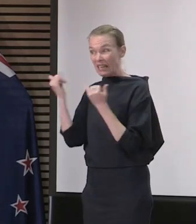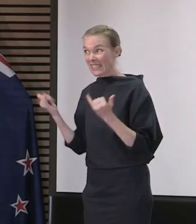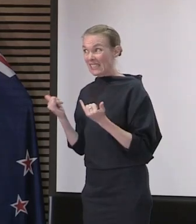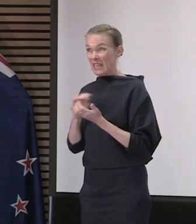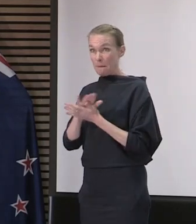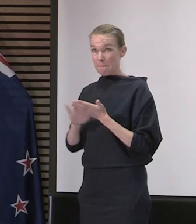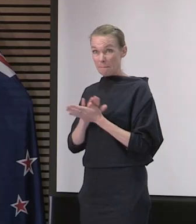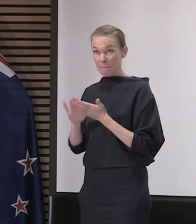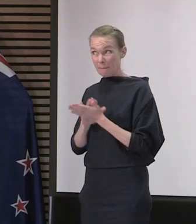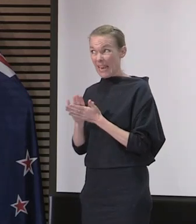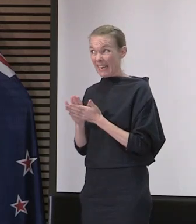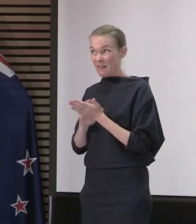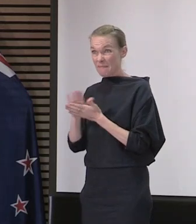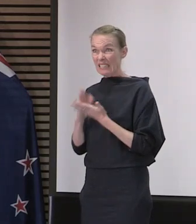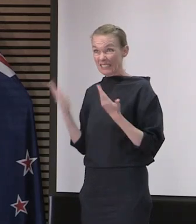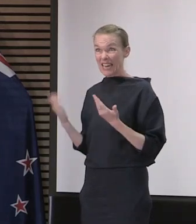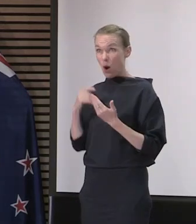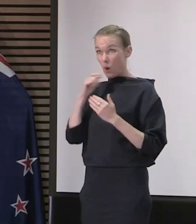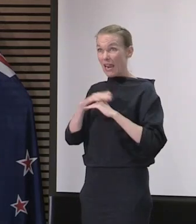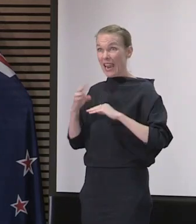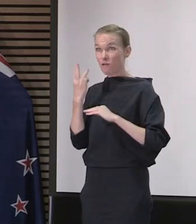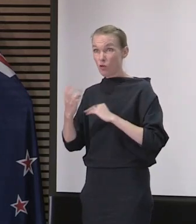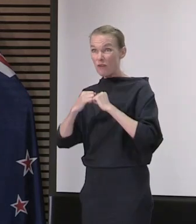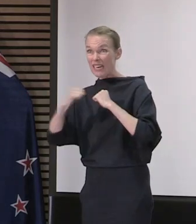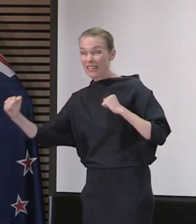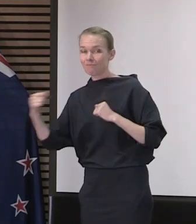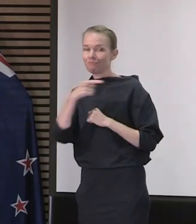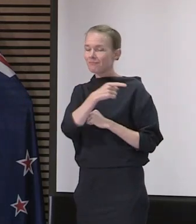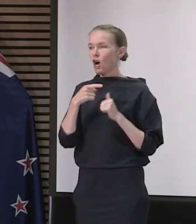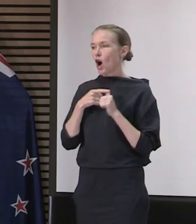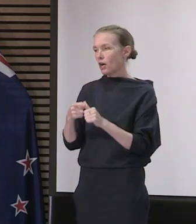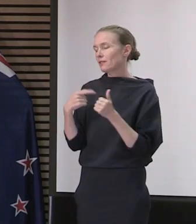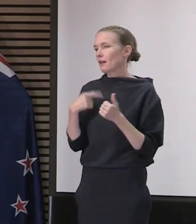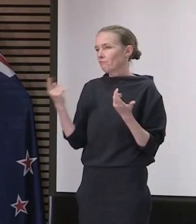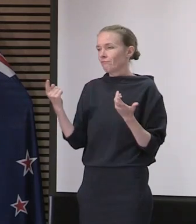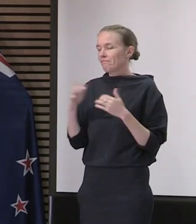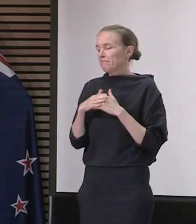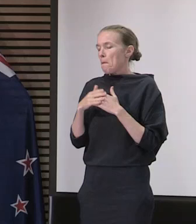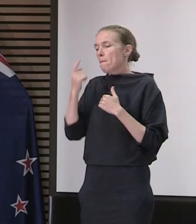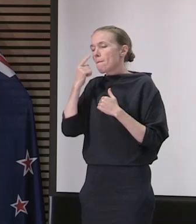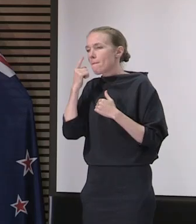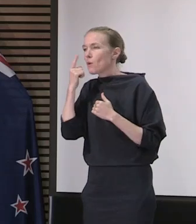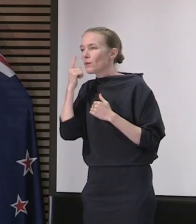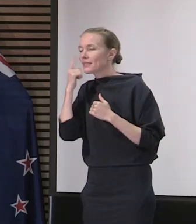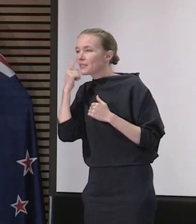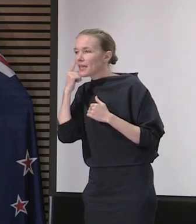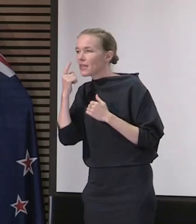document our chances of moving to level two? Segment I hope